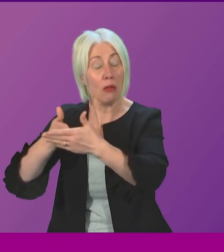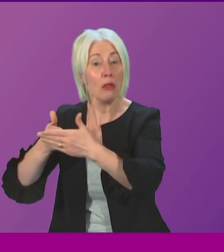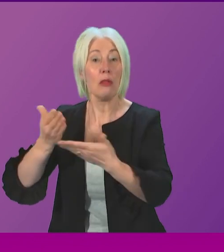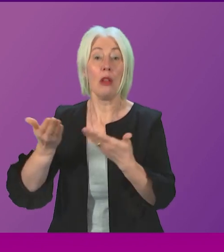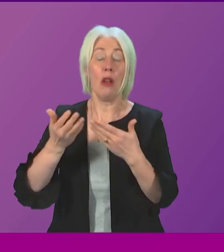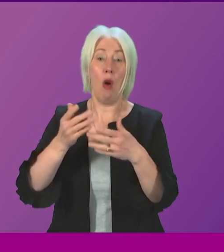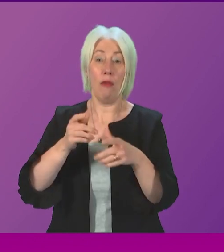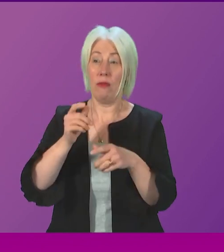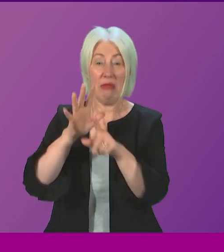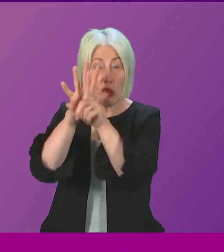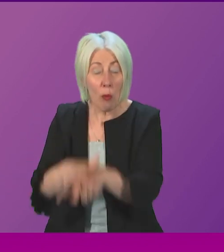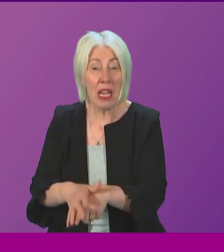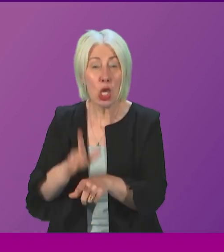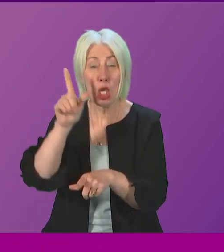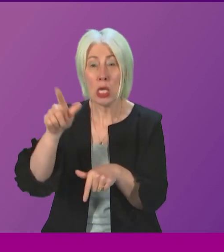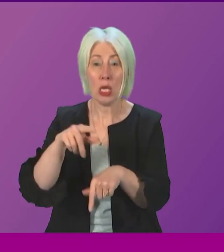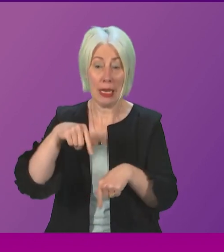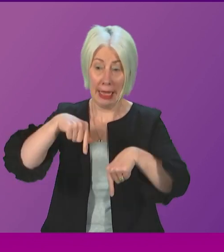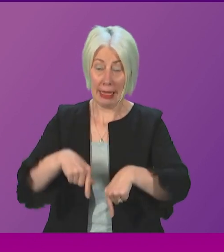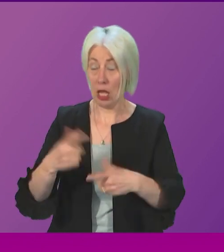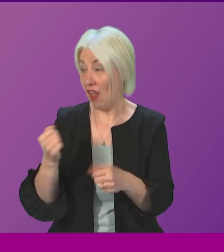bigotry and discrimination where they exist here in the Scottish Government and to doing